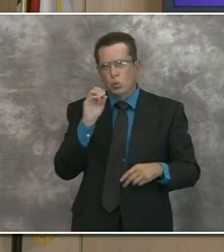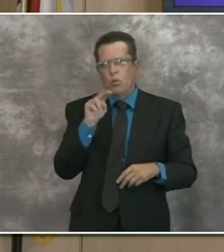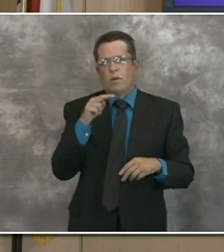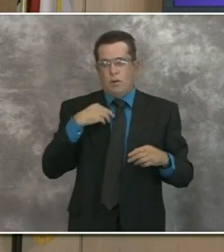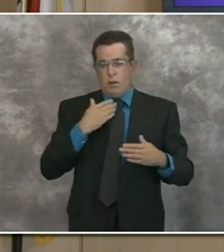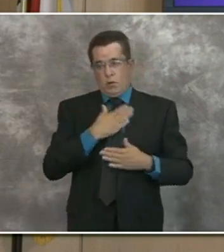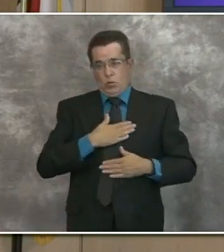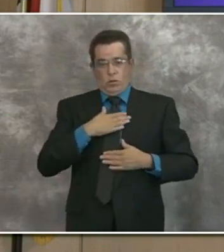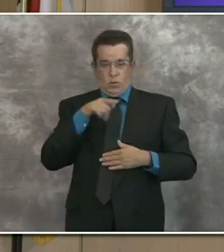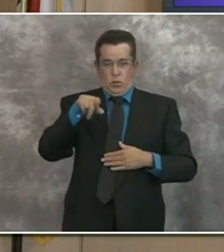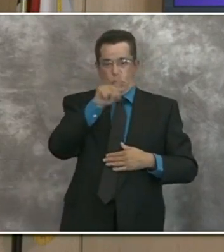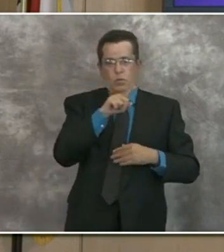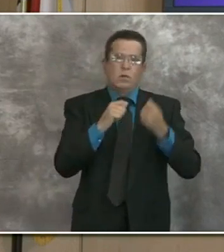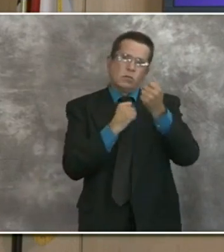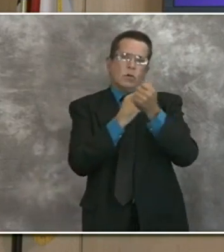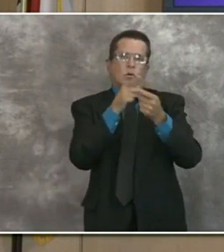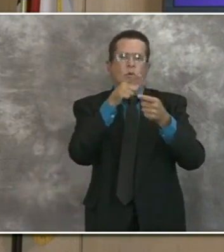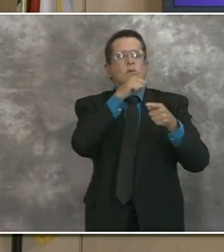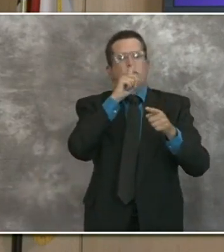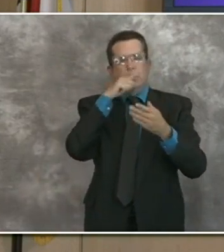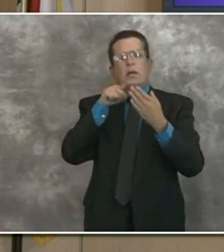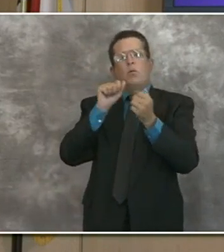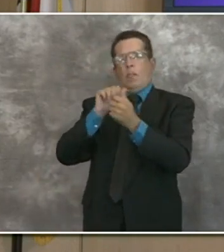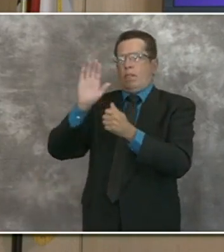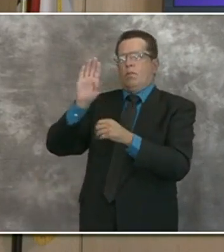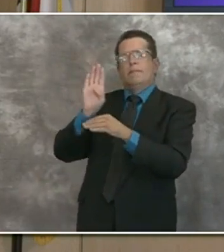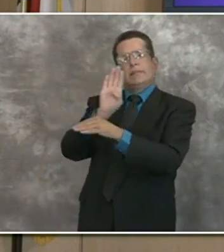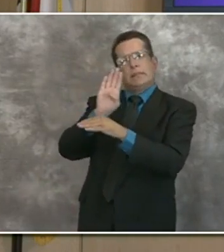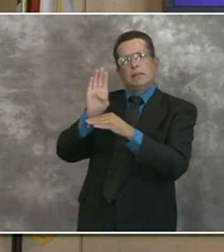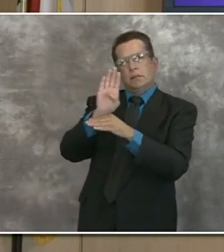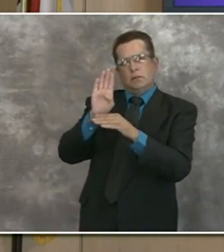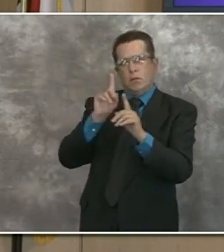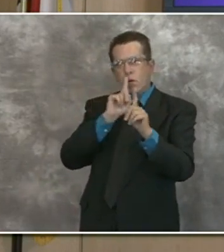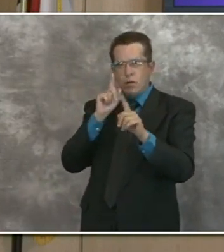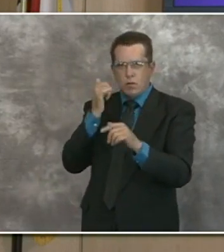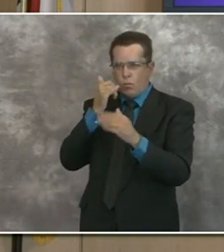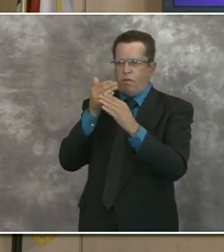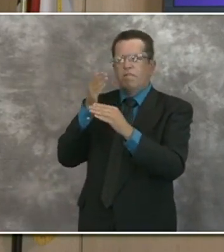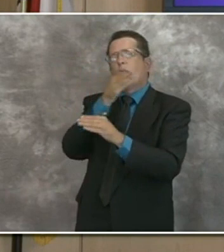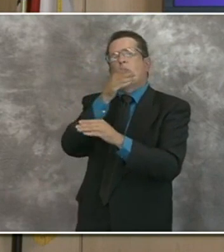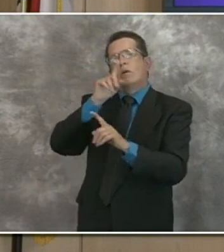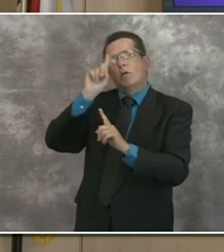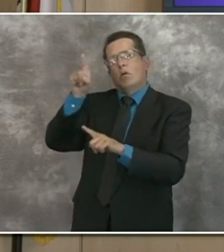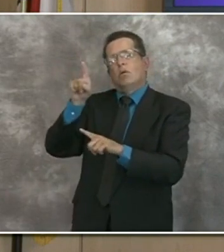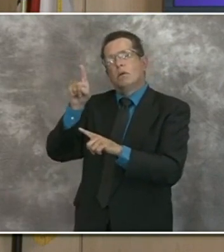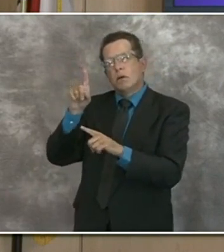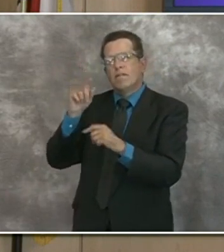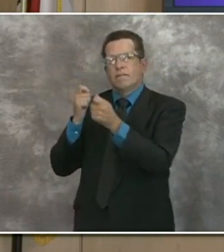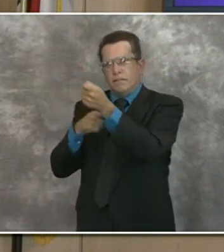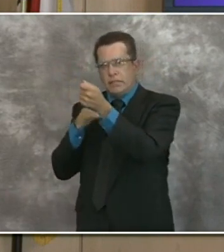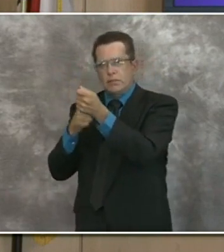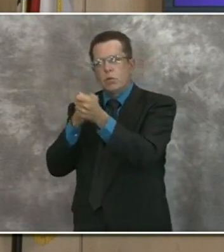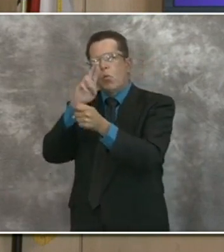BE ABLE TO CAST SOME LINES IN OUR LOCAL WATERS. FOR CONSUMERS WHO USE THESE SERVICES I WOULD ENCOURAGE YOU